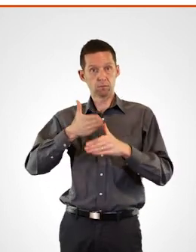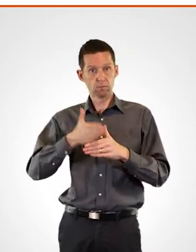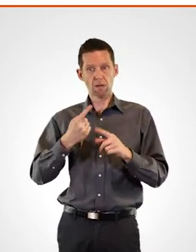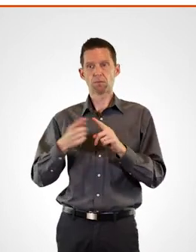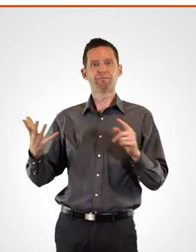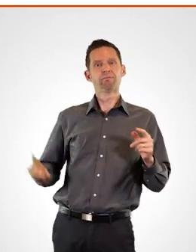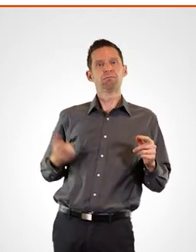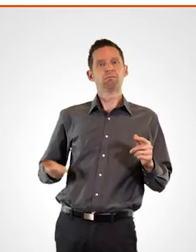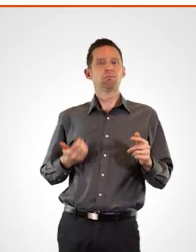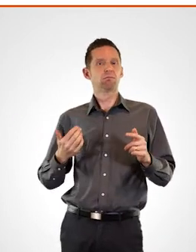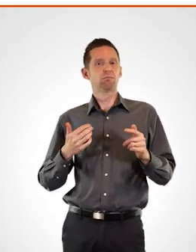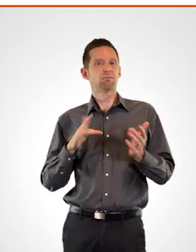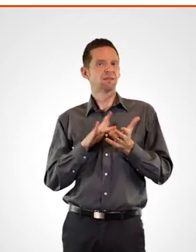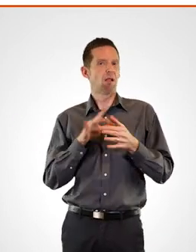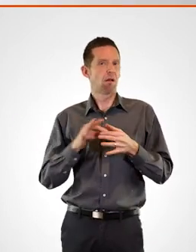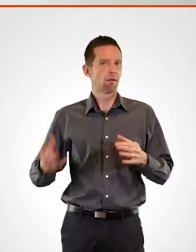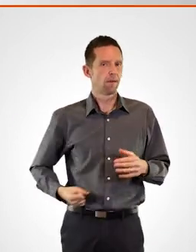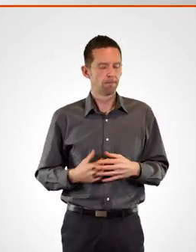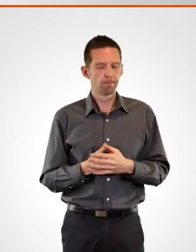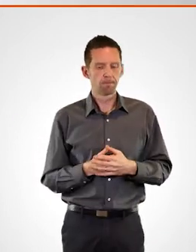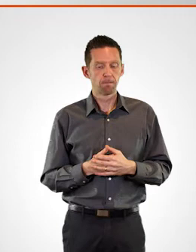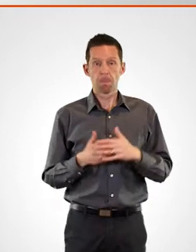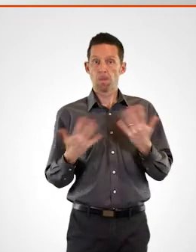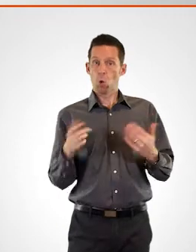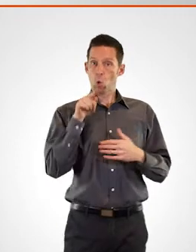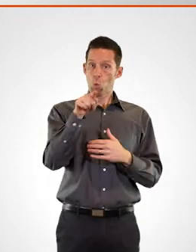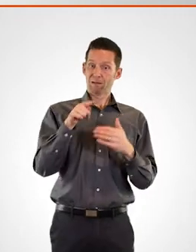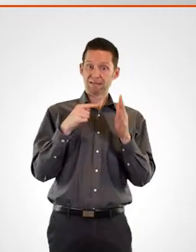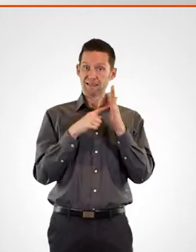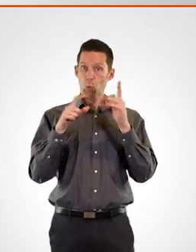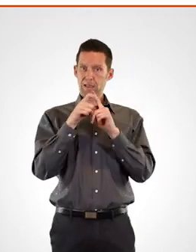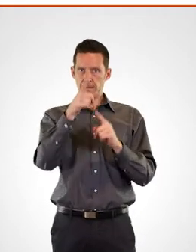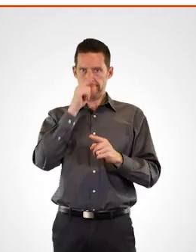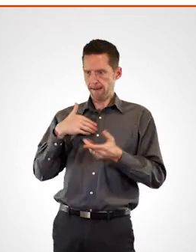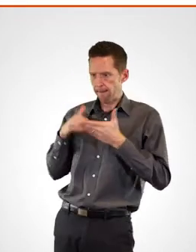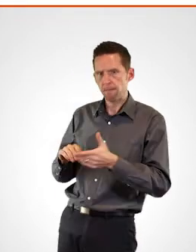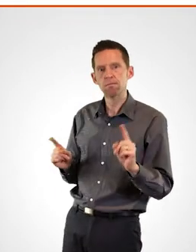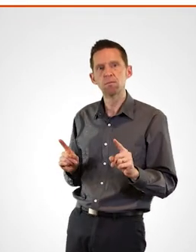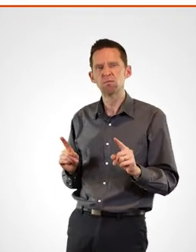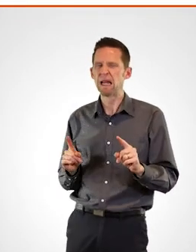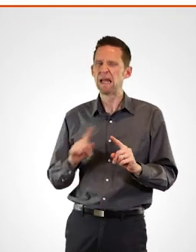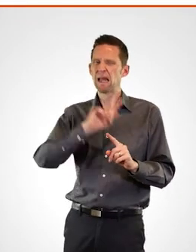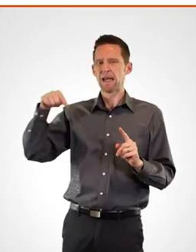and recipients of welfare programs. So what can you do as a teacher of the deaf? Well, there has to be a shift in the way